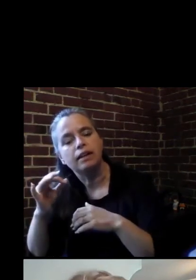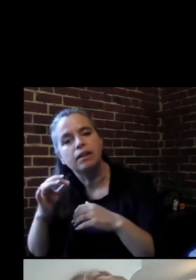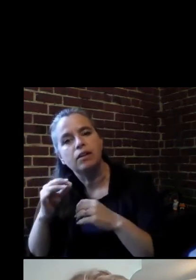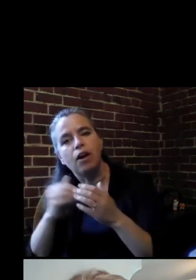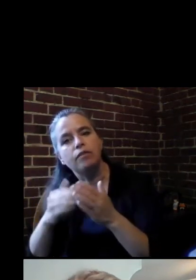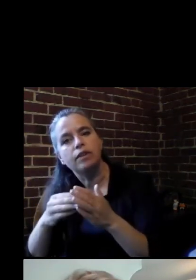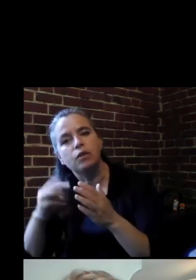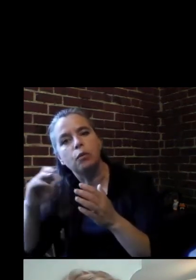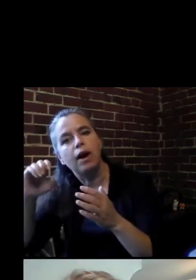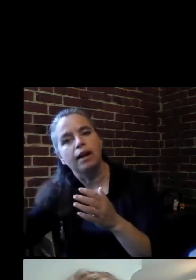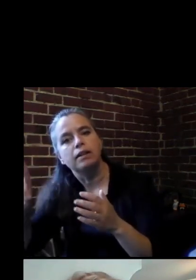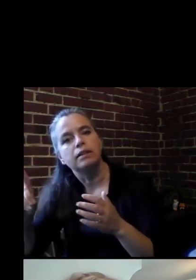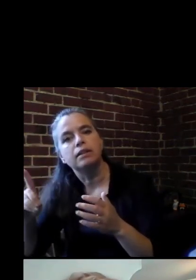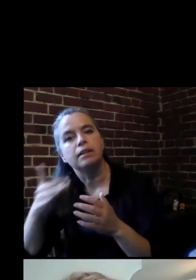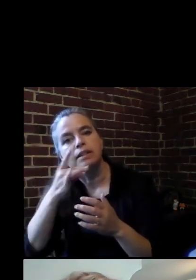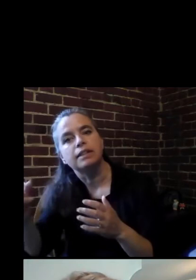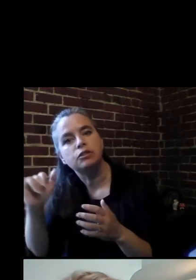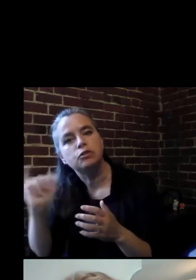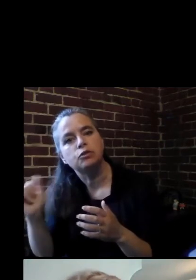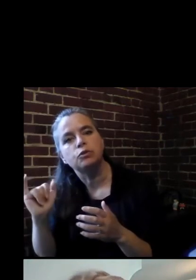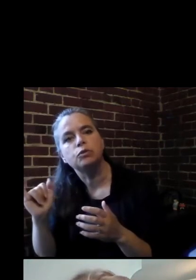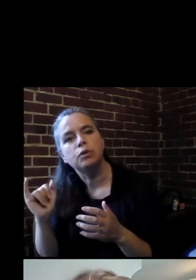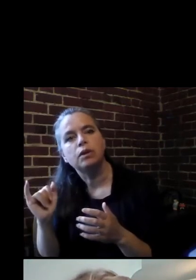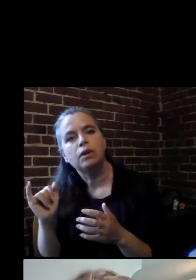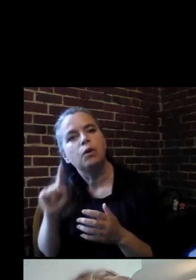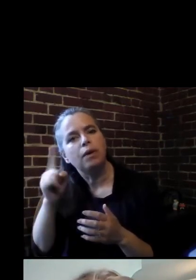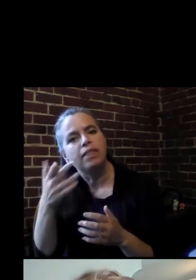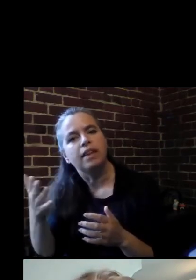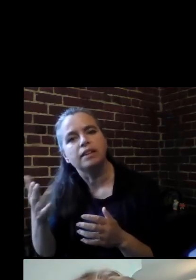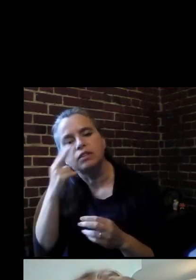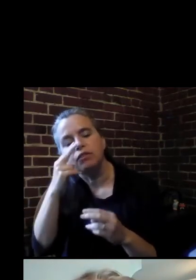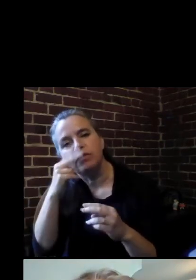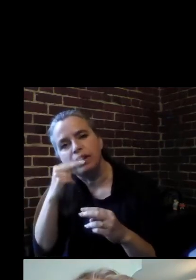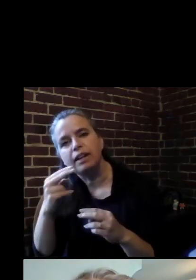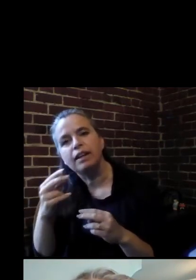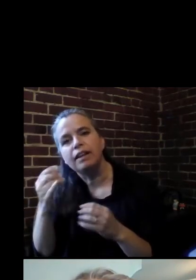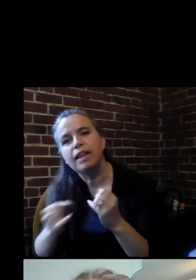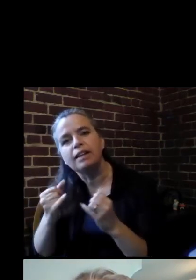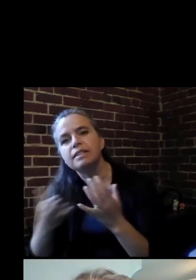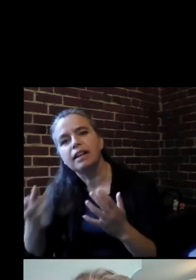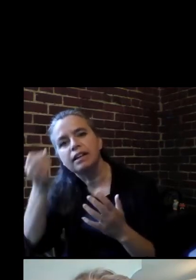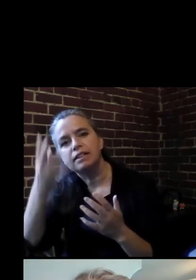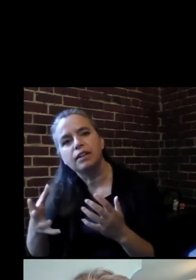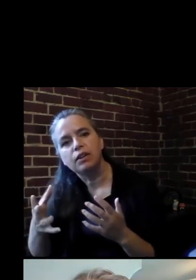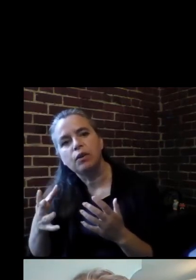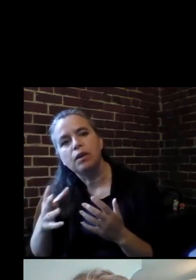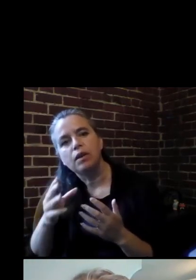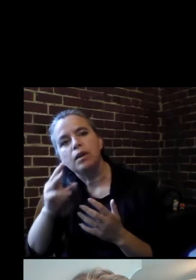The thing that I did think was kind of funny, that it's the last thing I will share here with you, is that at a Mascouten village in southwestern Wisconsin,